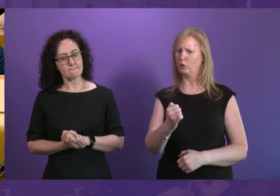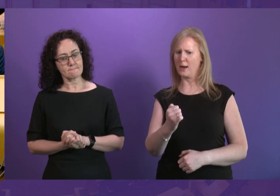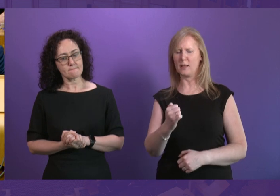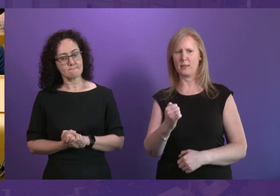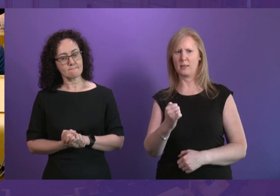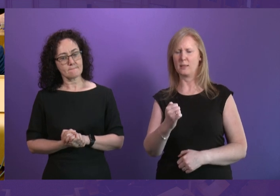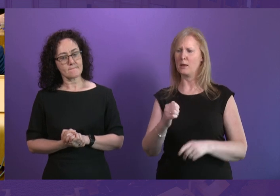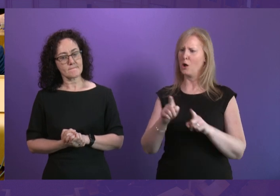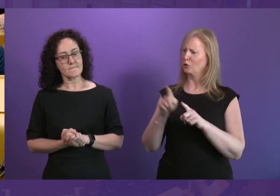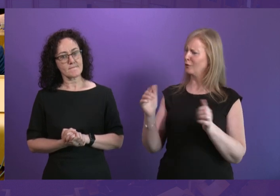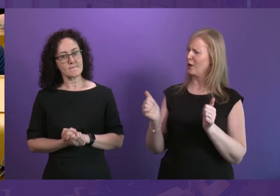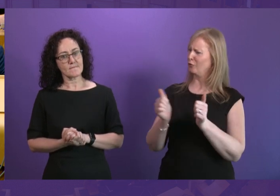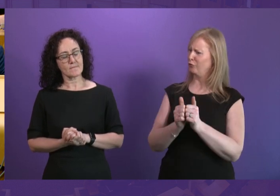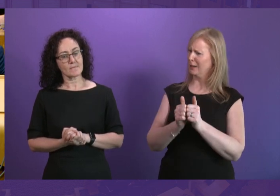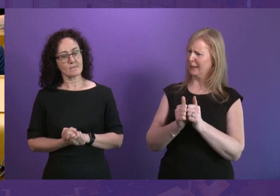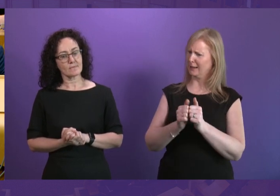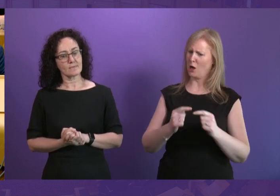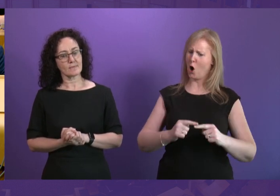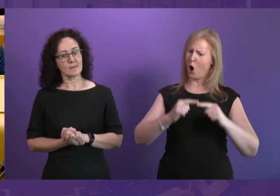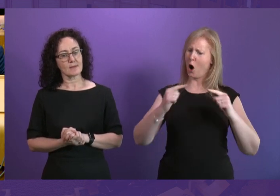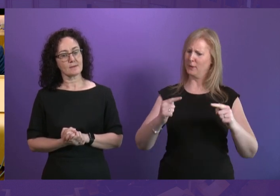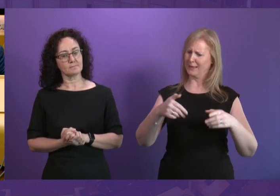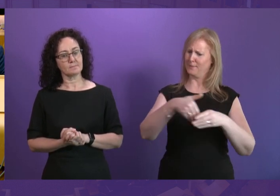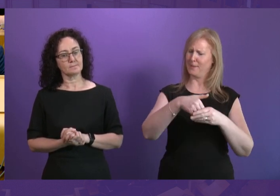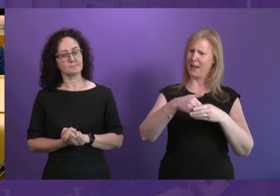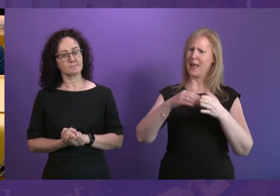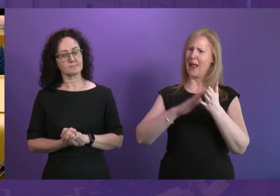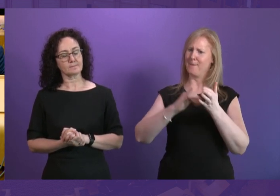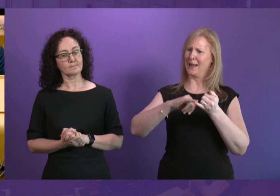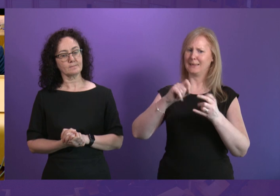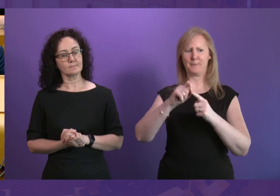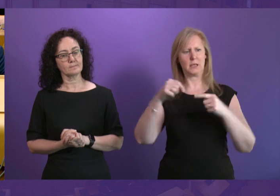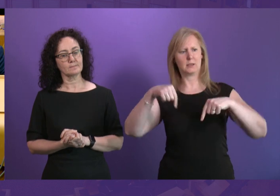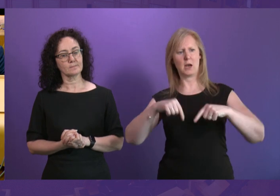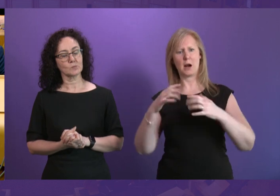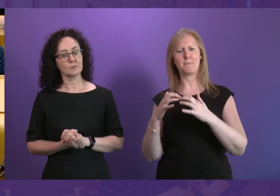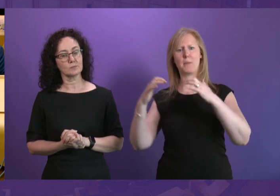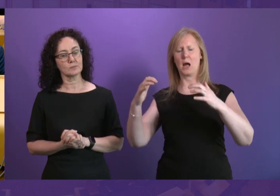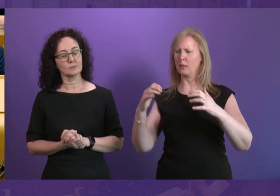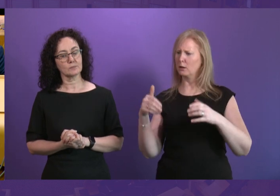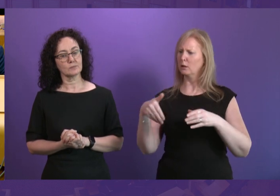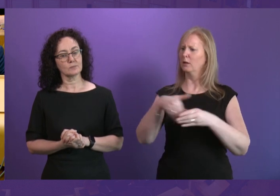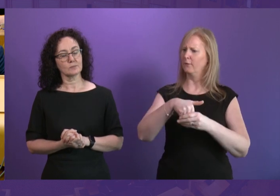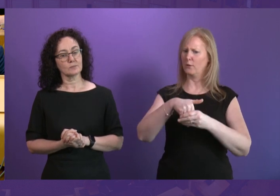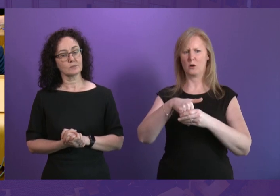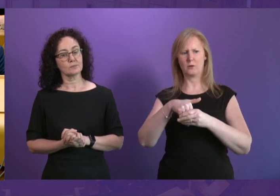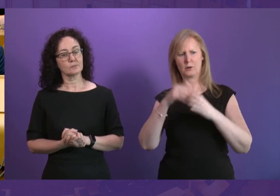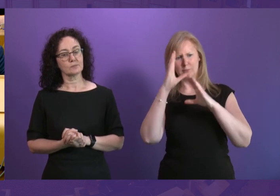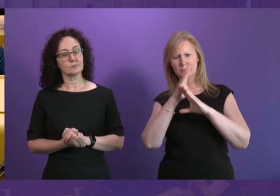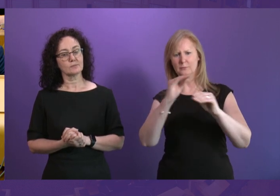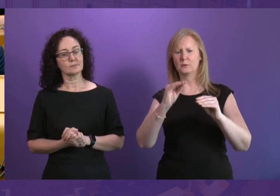high time that Opposition members joined in the call for the full devolution of Scotland’s